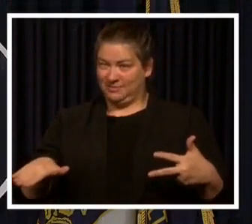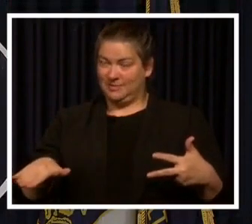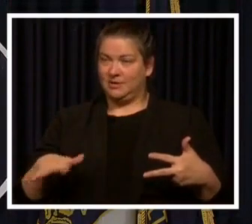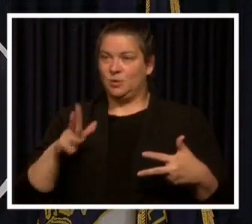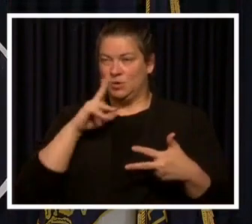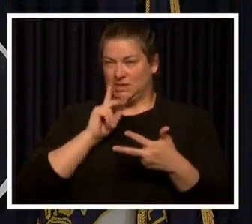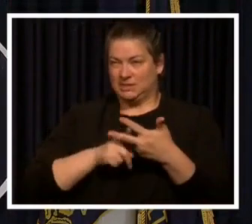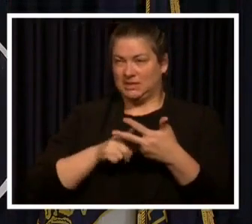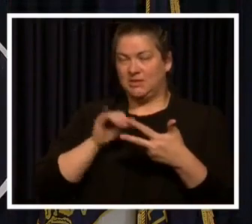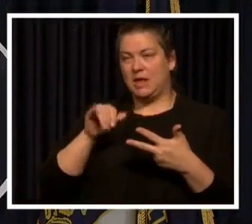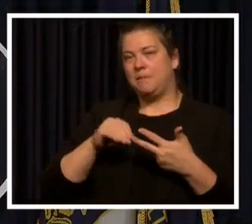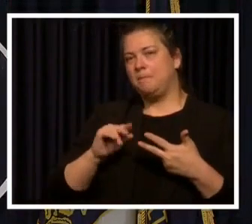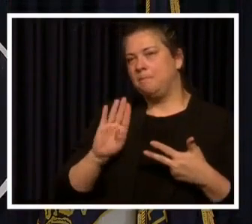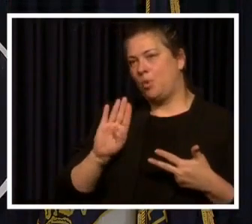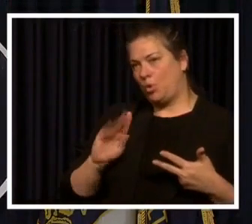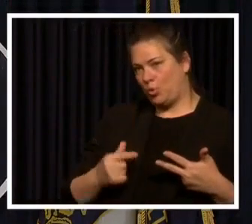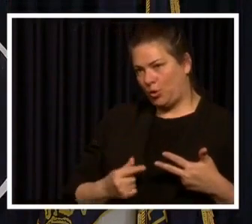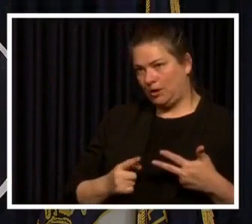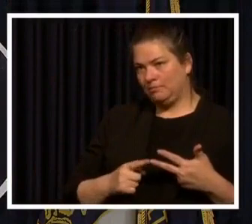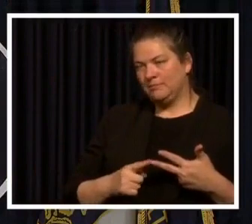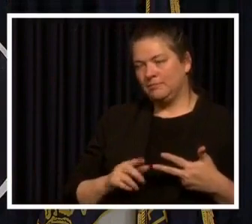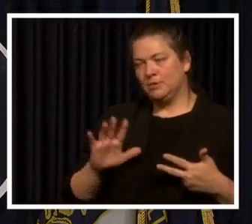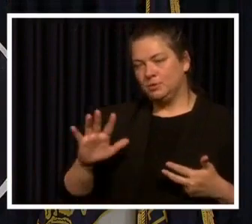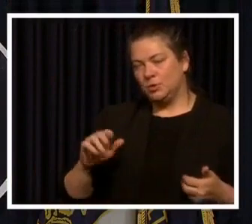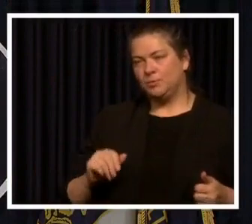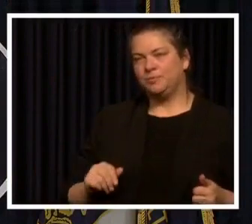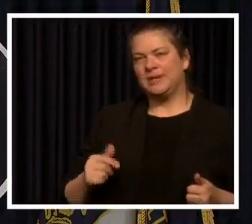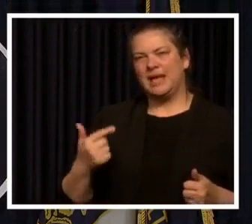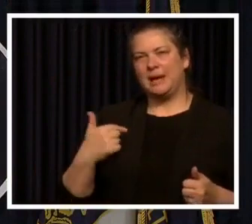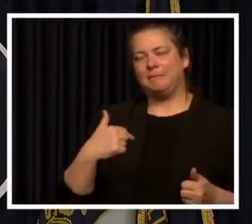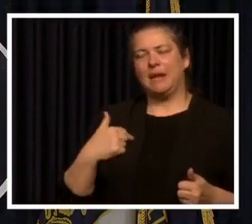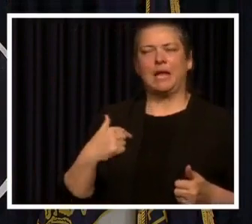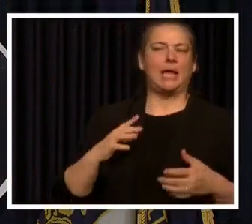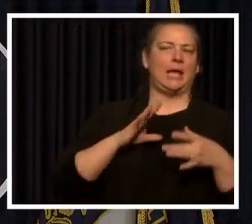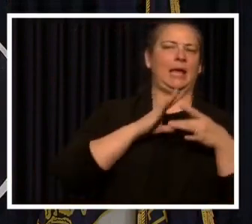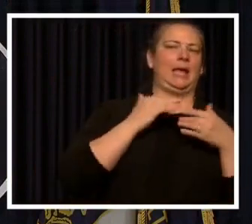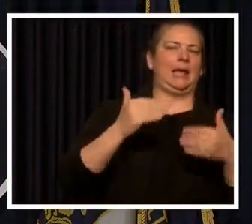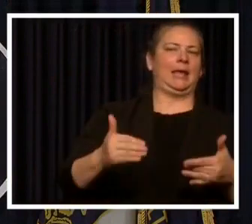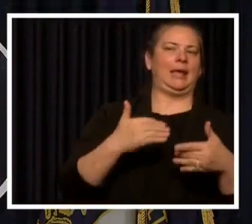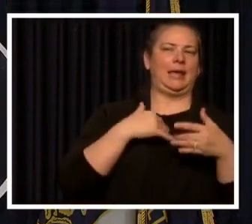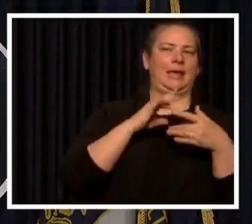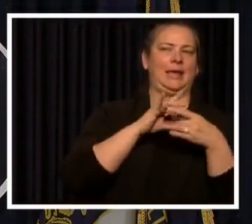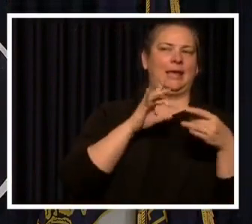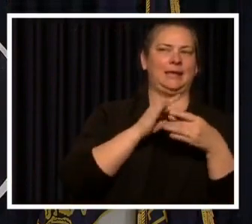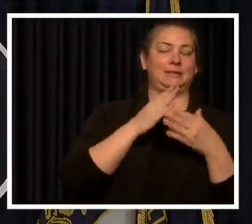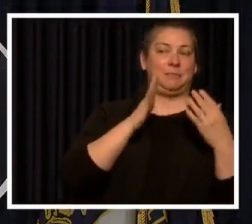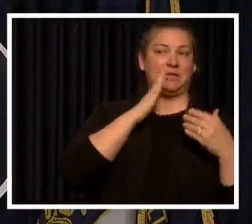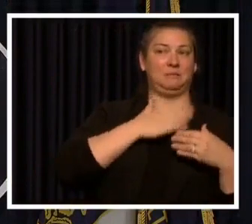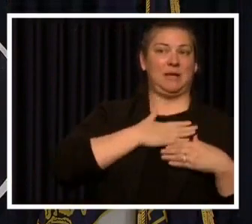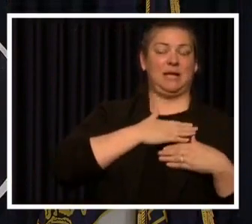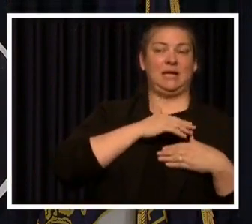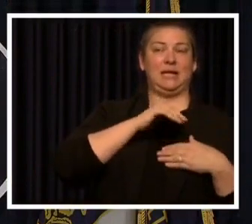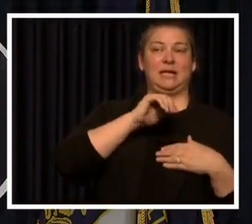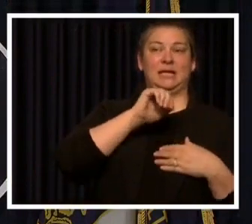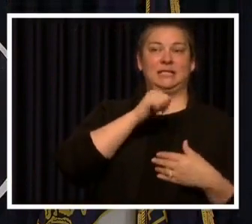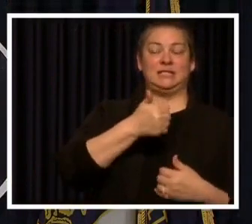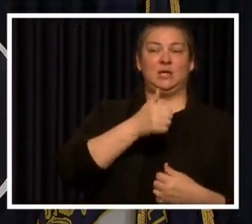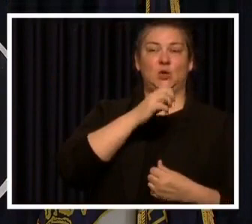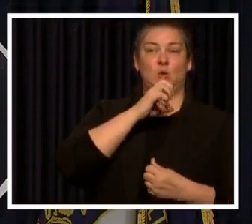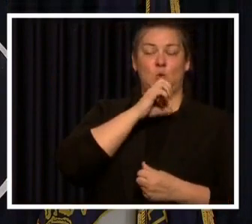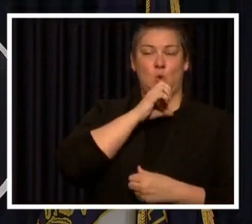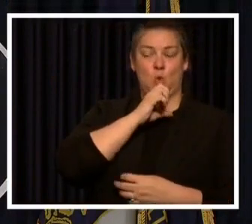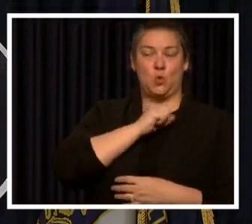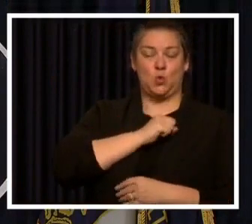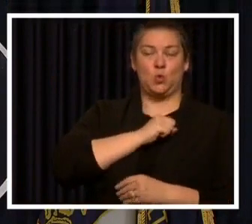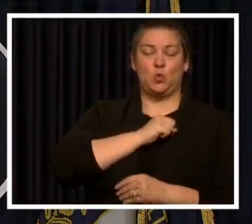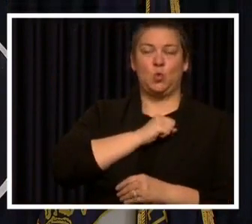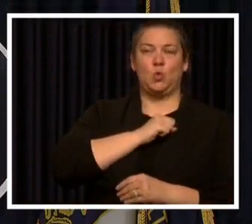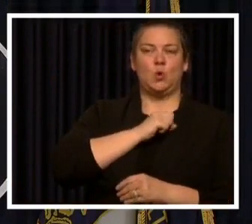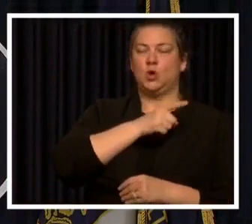HE IS GOING TO TALK ABOUT THIS COVID-RELATED INFLAMMATORY SYNDROME WE ARE SEEING IN KIDS, AND HE’S GOING TO TALK ABOUT THE SITUATION IN BOWLING GREEN.